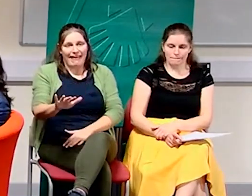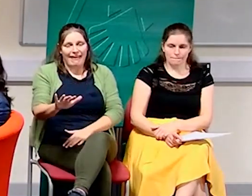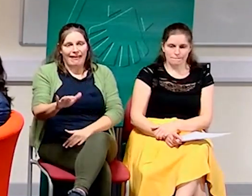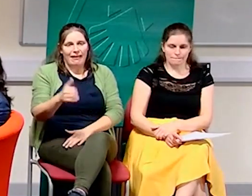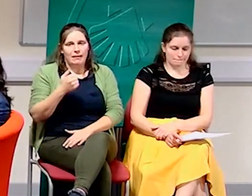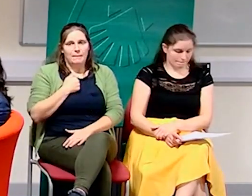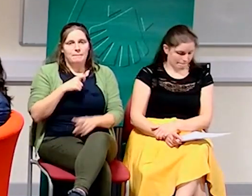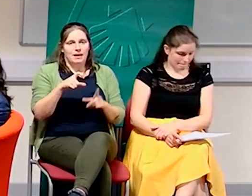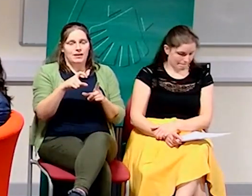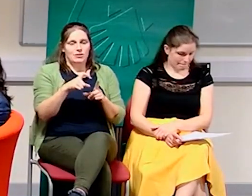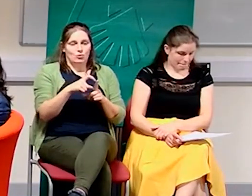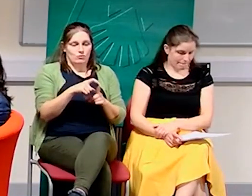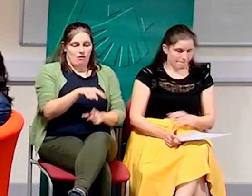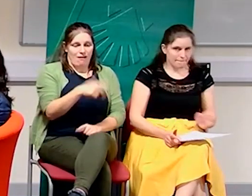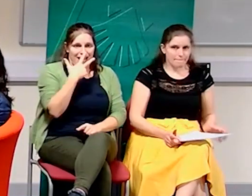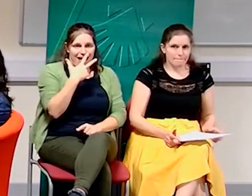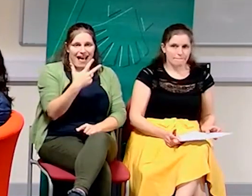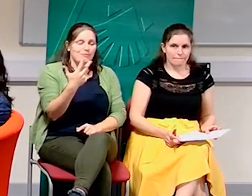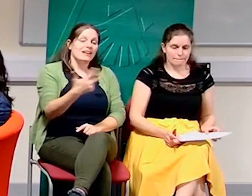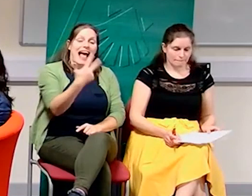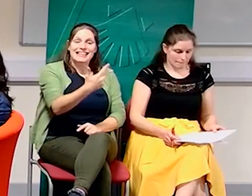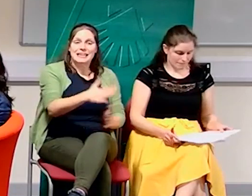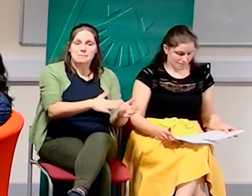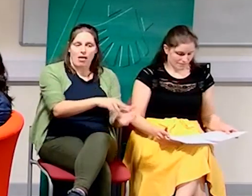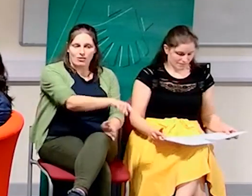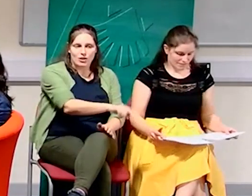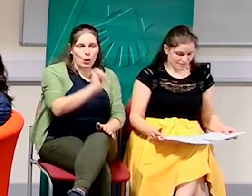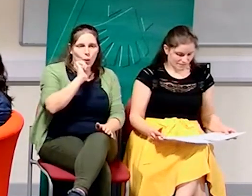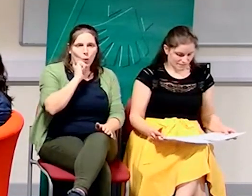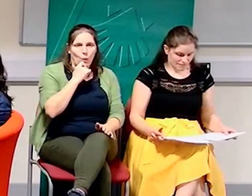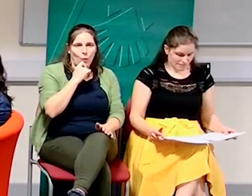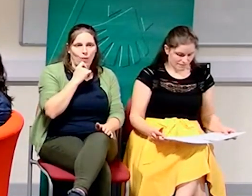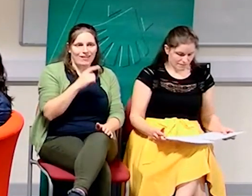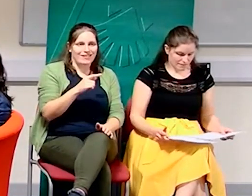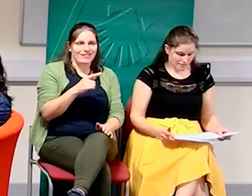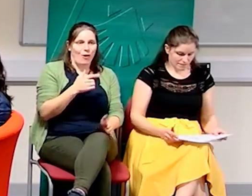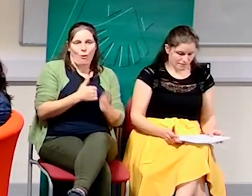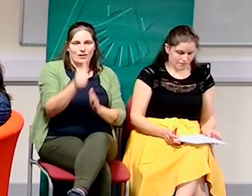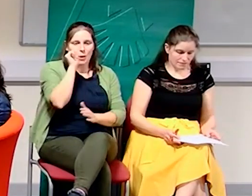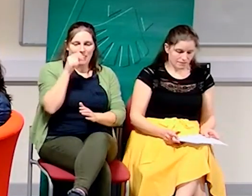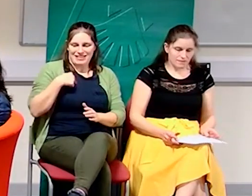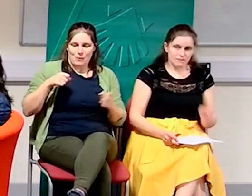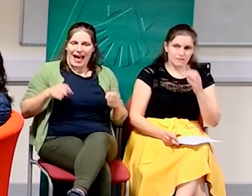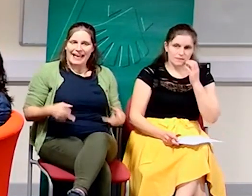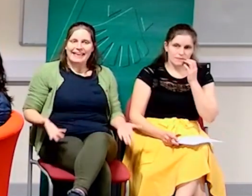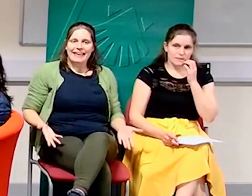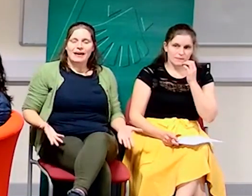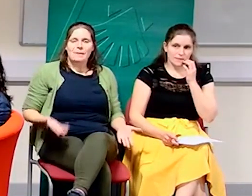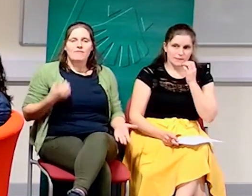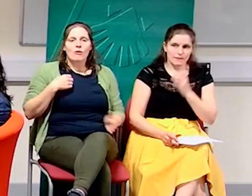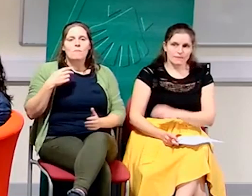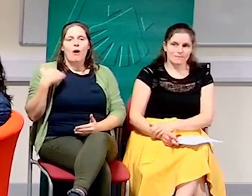who is 18 months she's going to know no different but I think it's very difficult for my Elder two